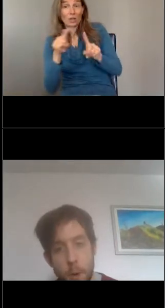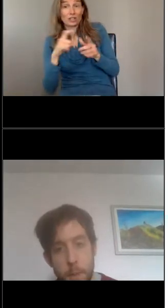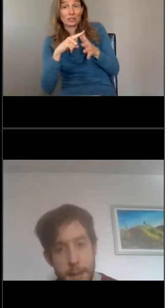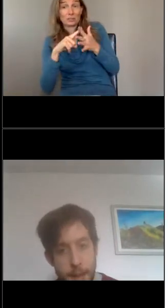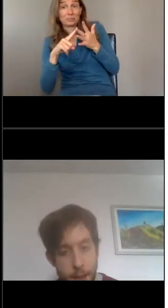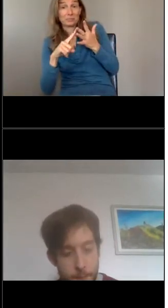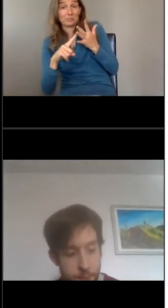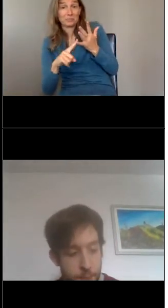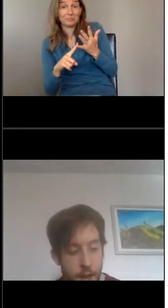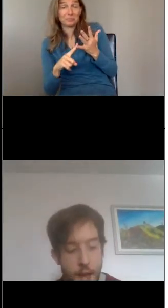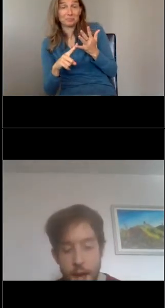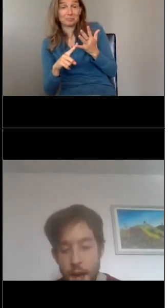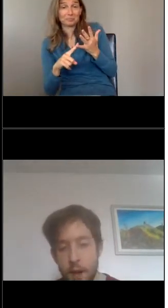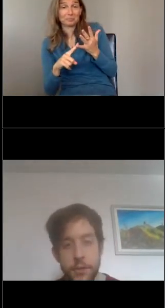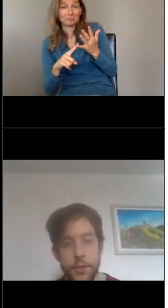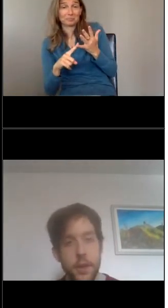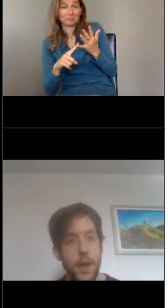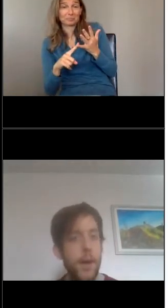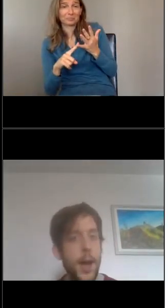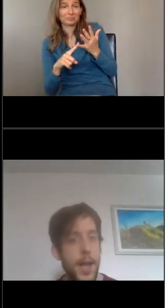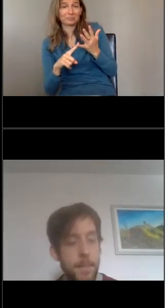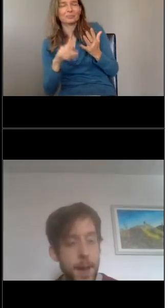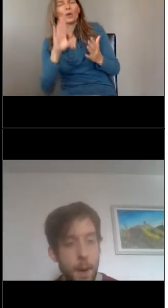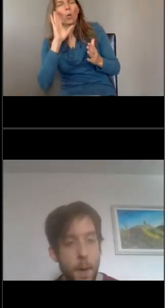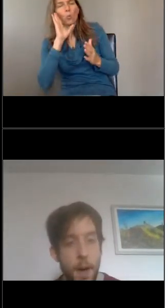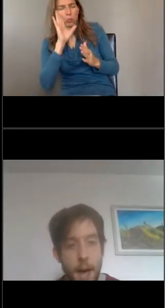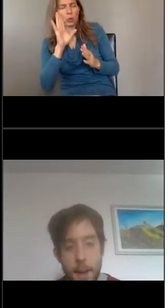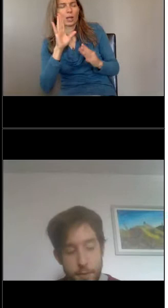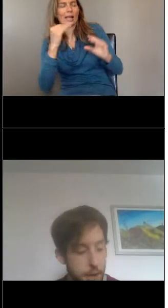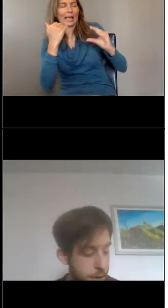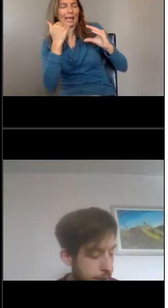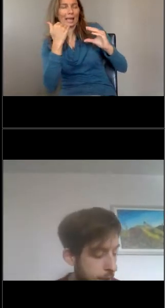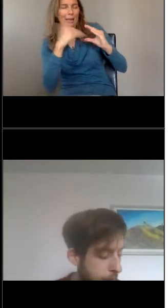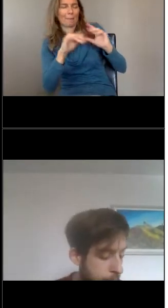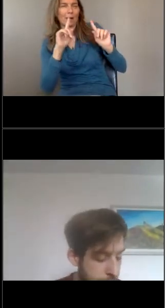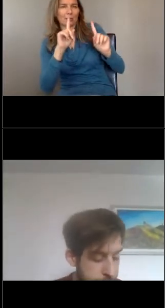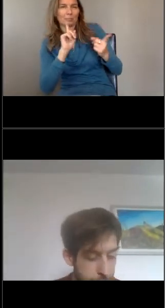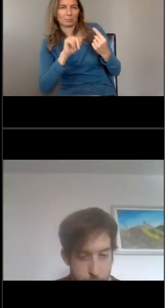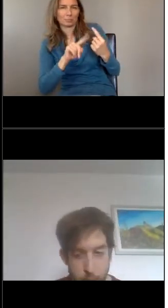and they'll all be answered by email if we don't get to them.